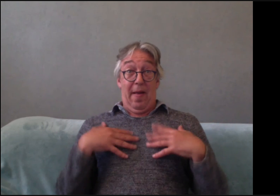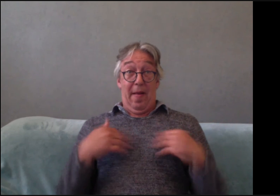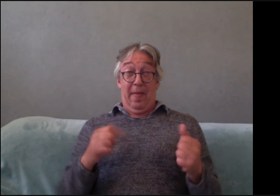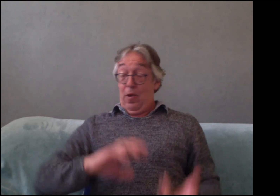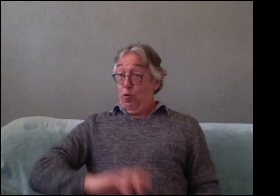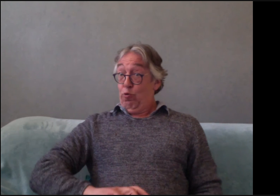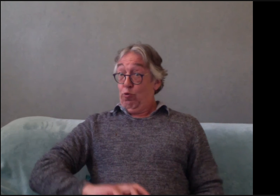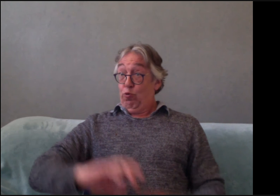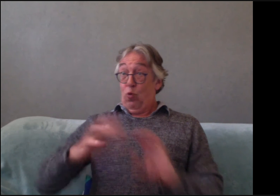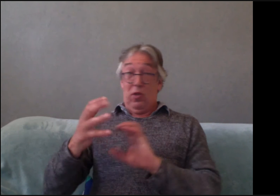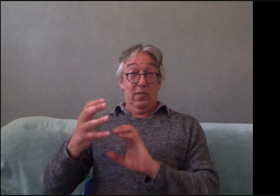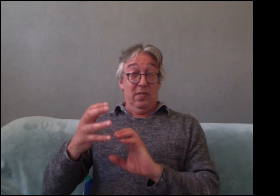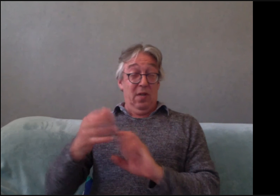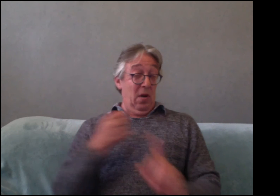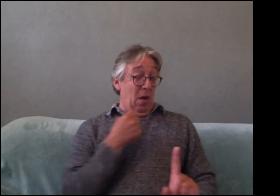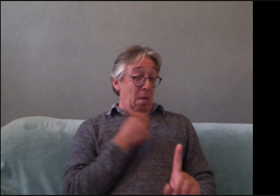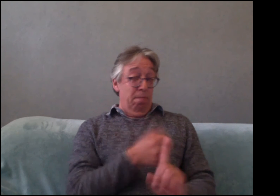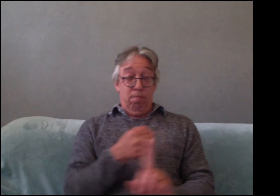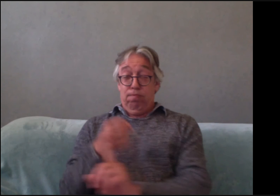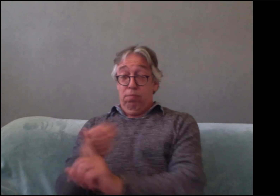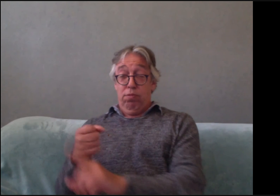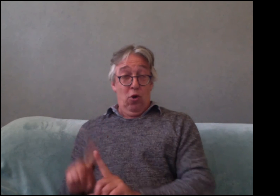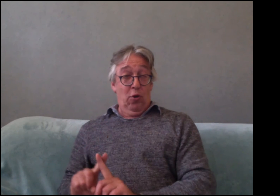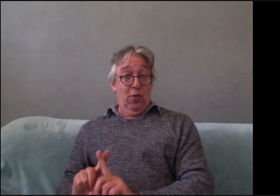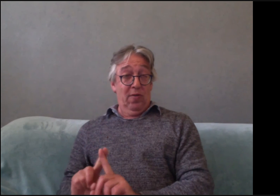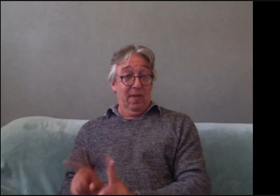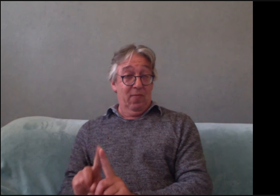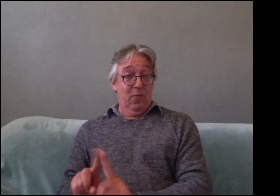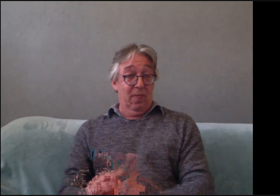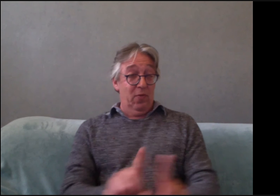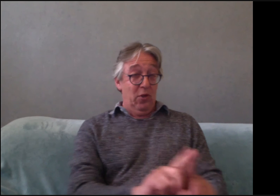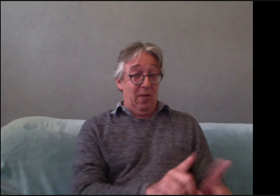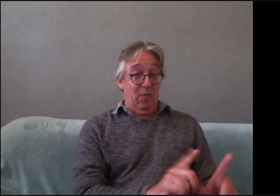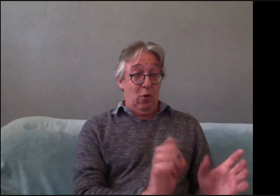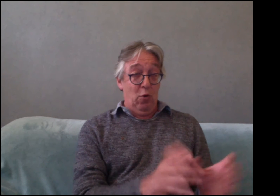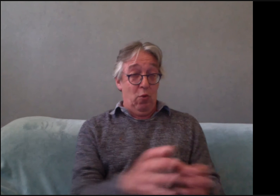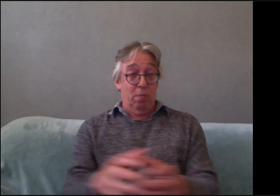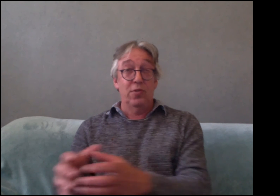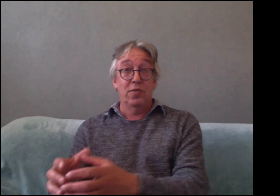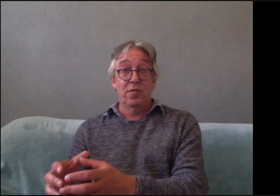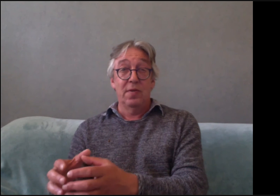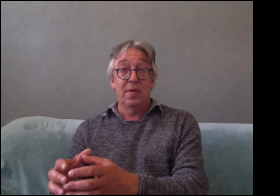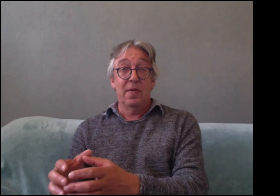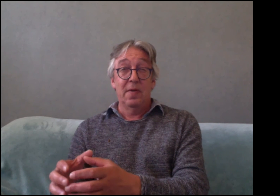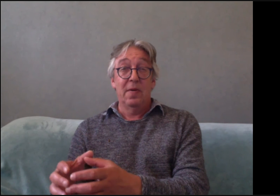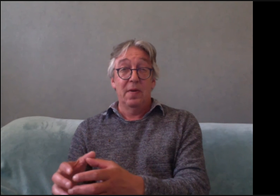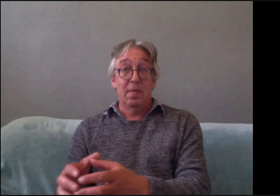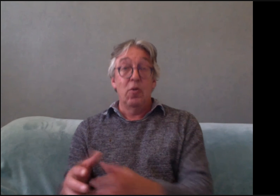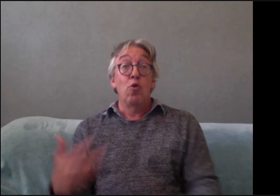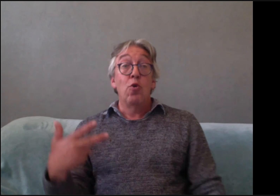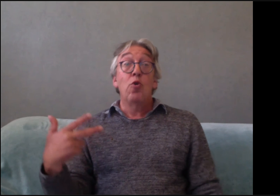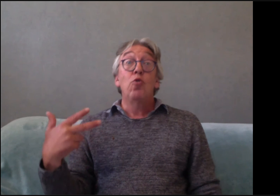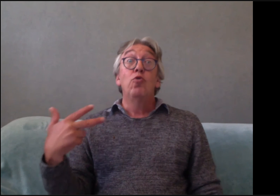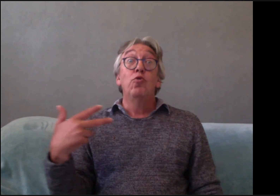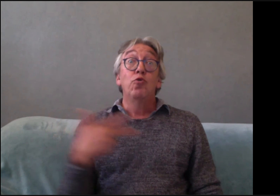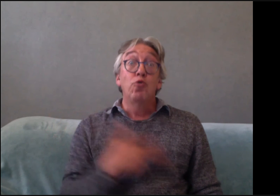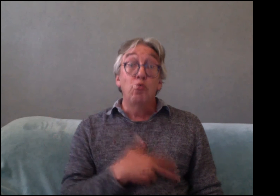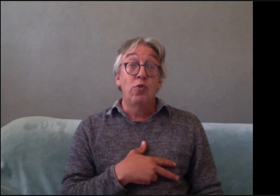And we expect that also result in a revaluation of the roles